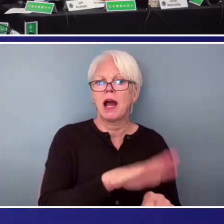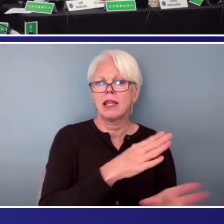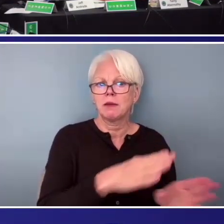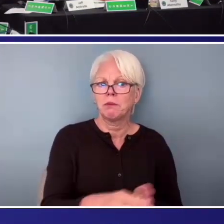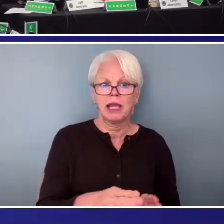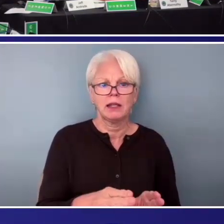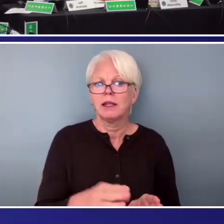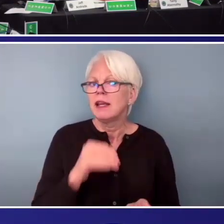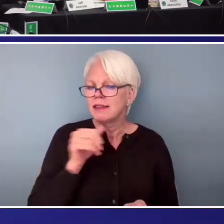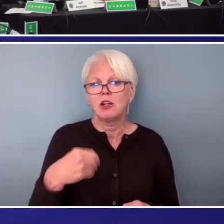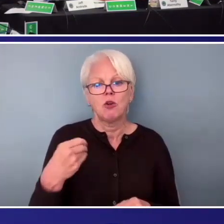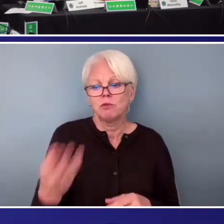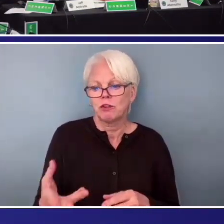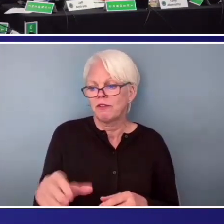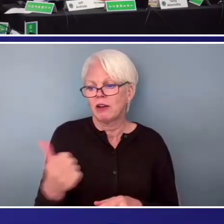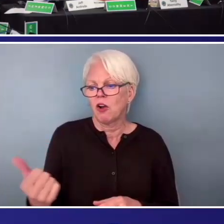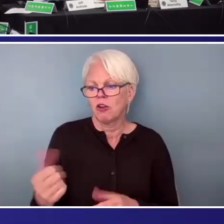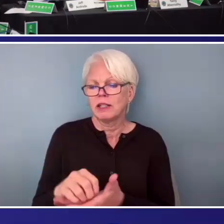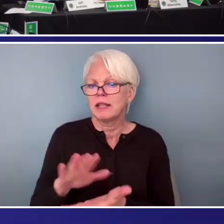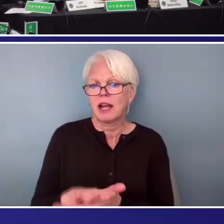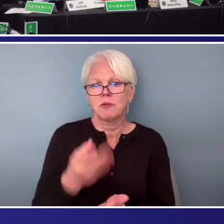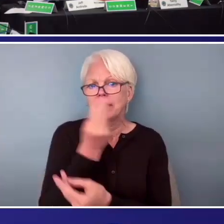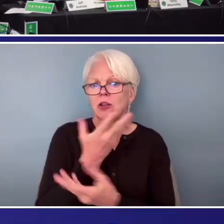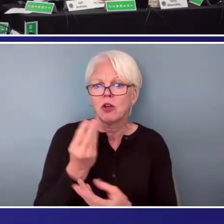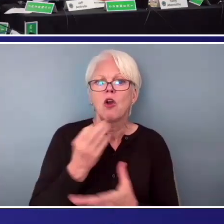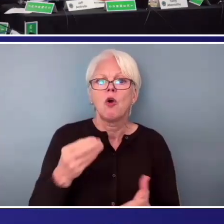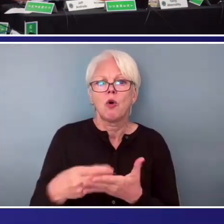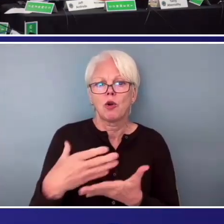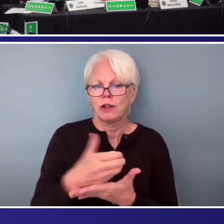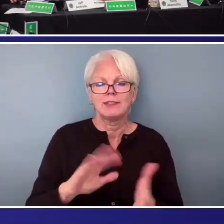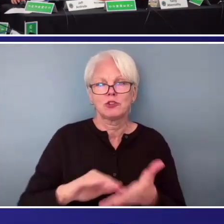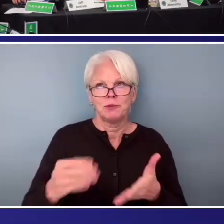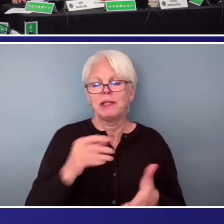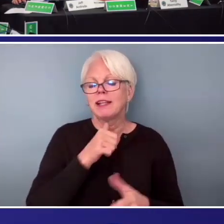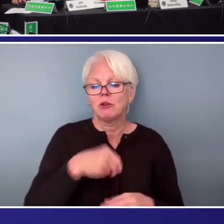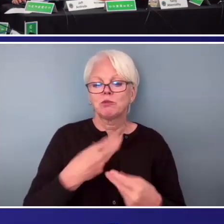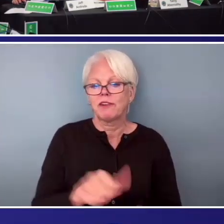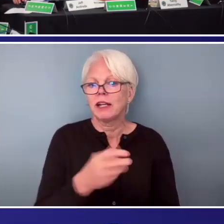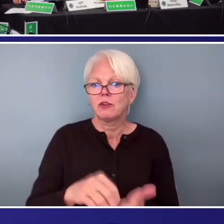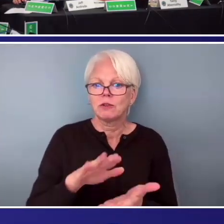alternate documentation of information or income, excuse me, and their payment would